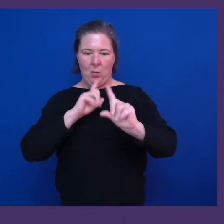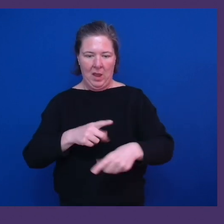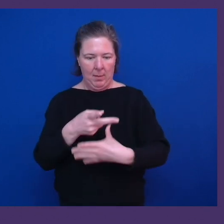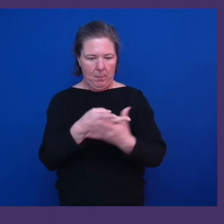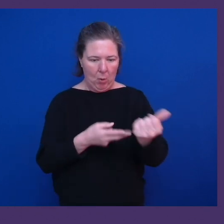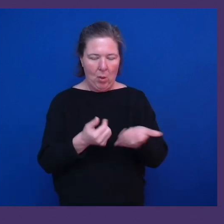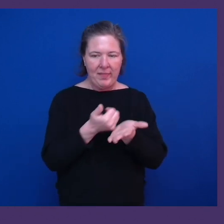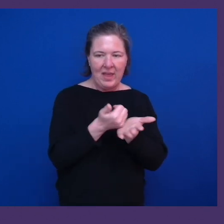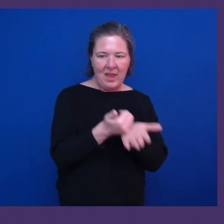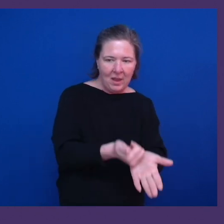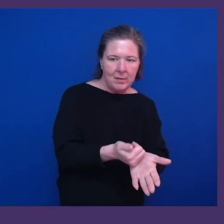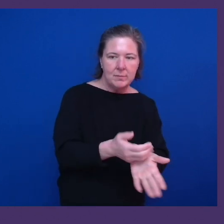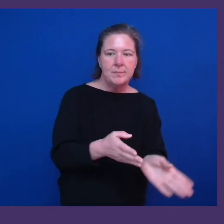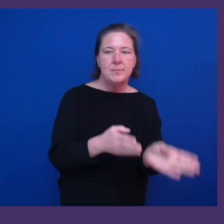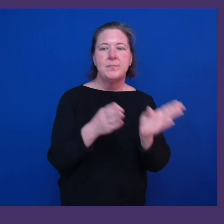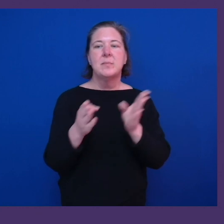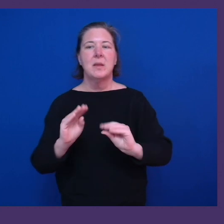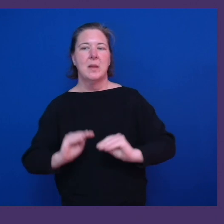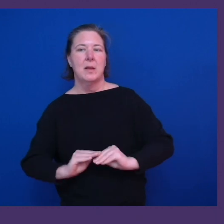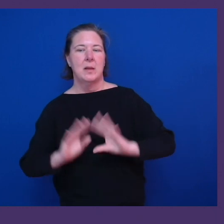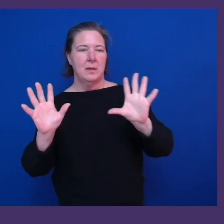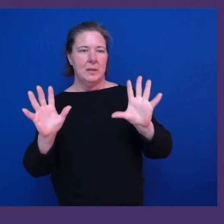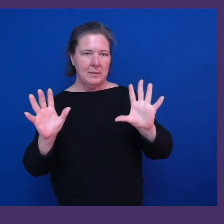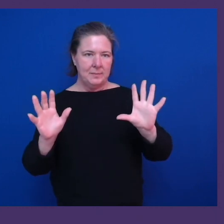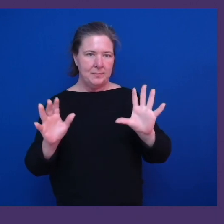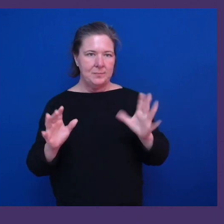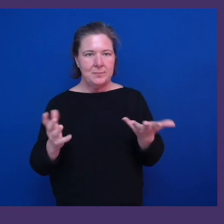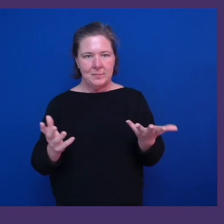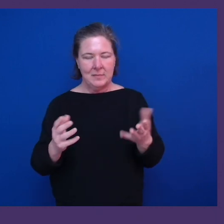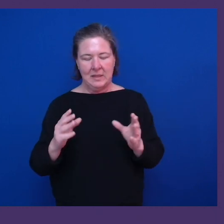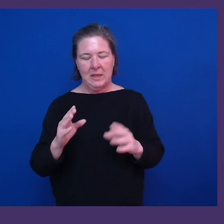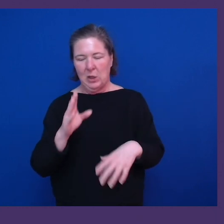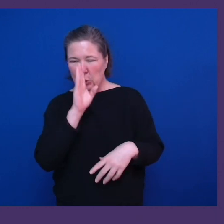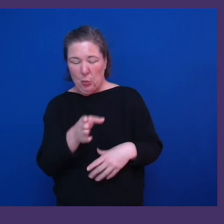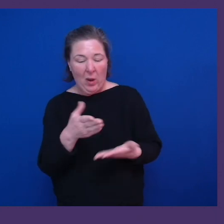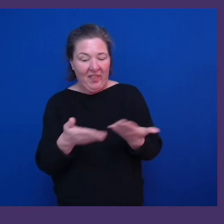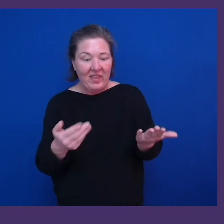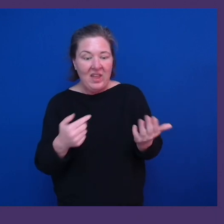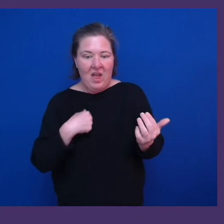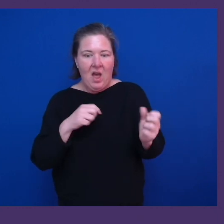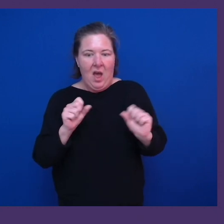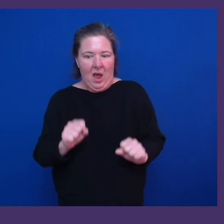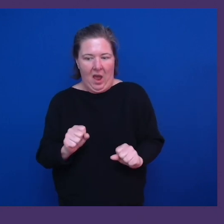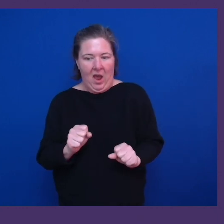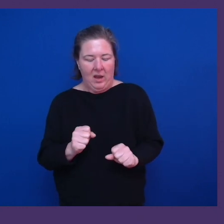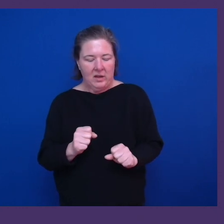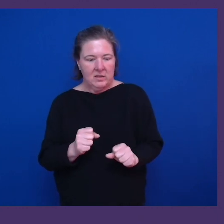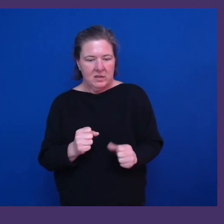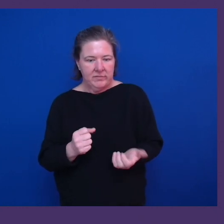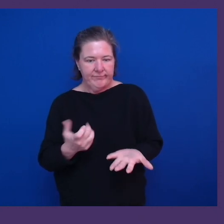giving me direct things that I can do to make these meetings more valuable.